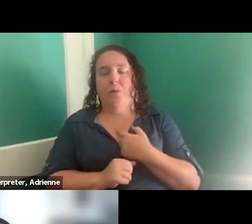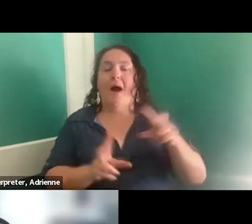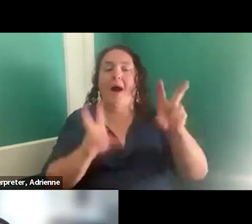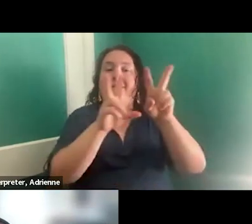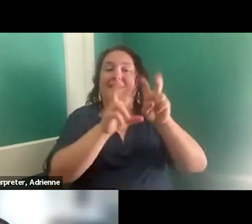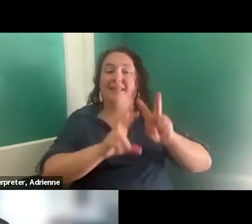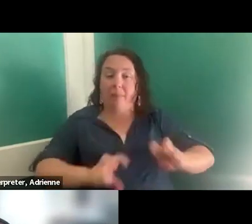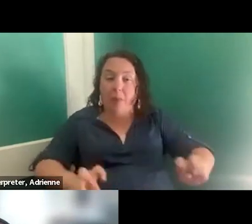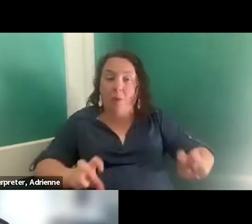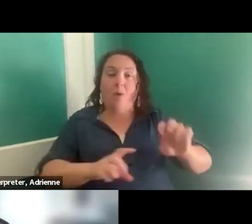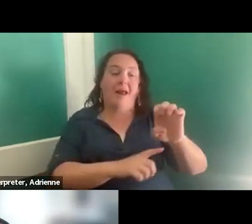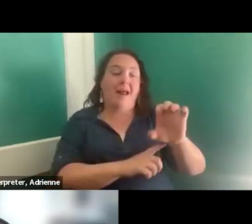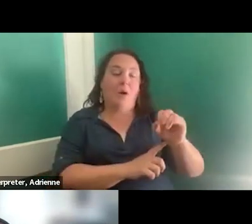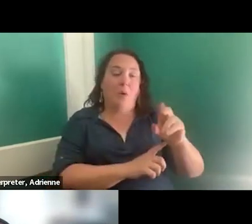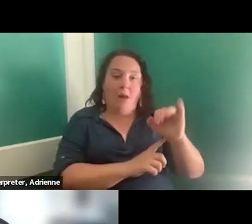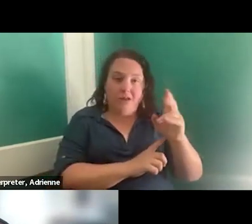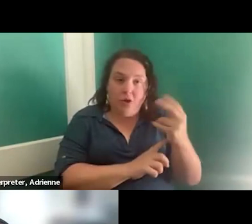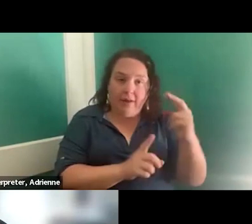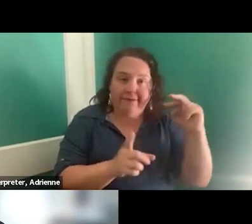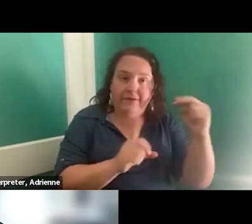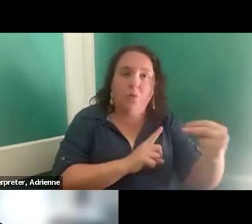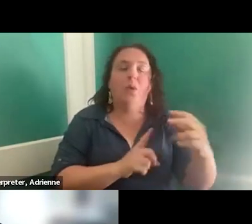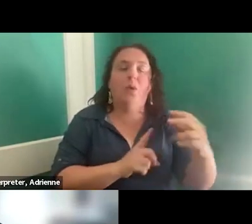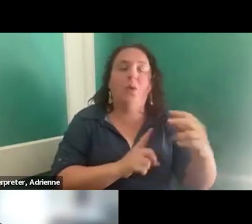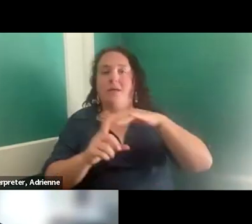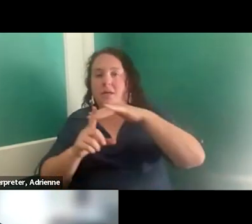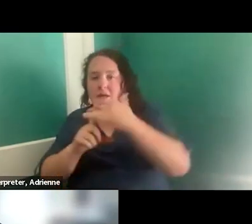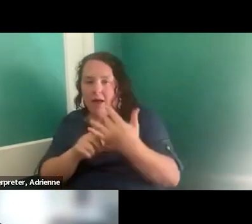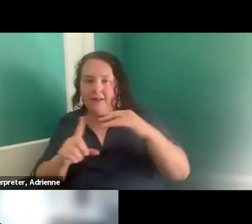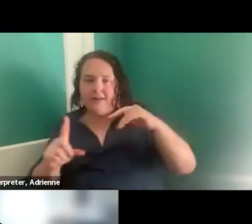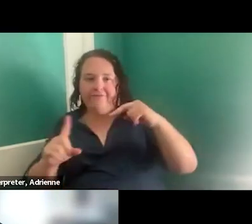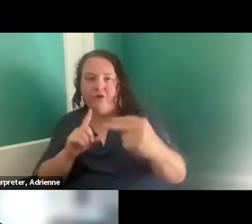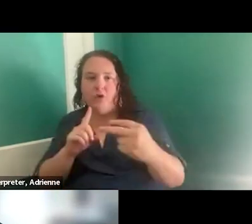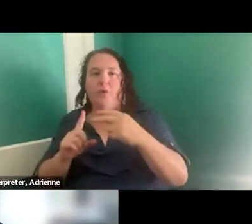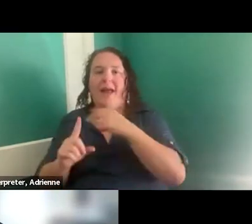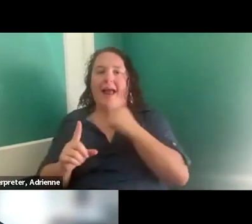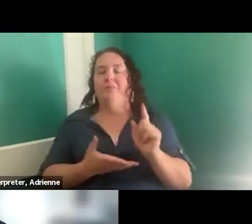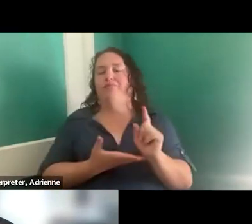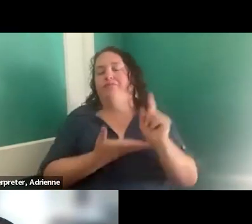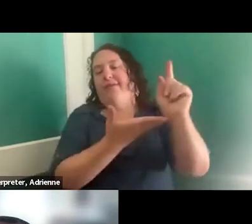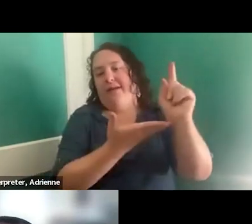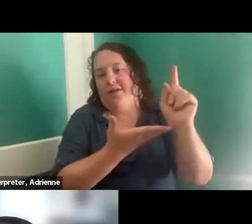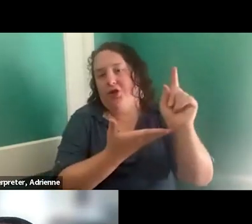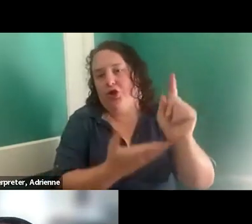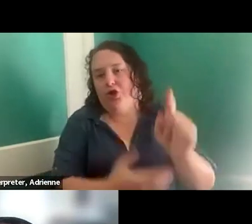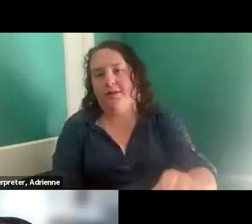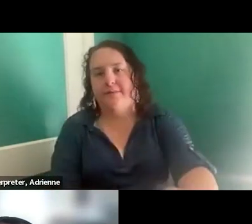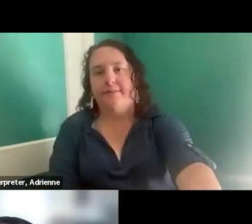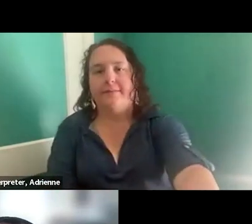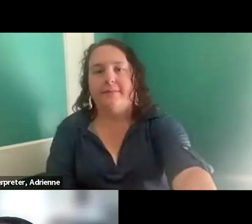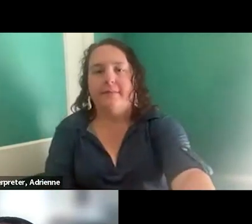my preferred model. Well, my preferred model.